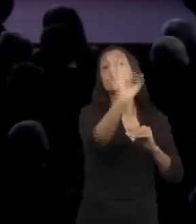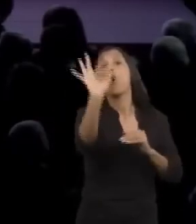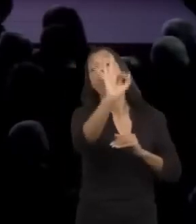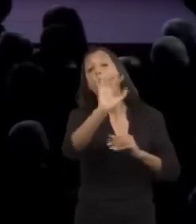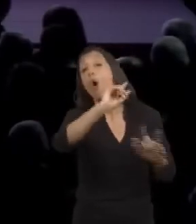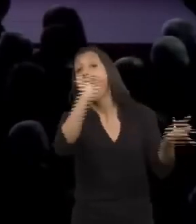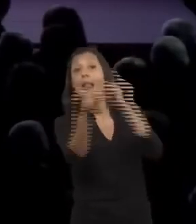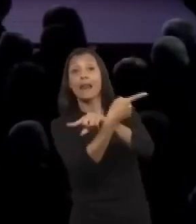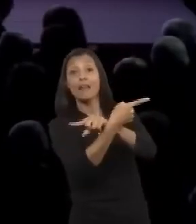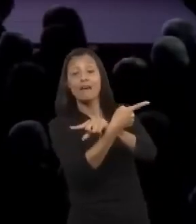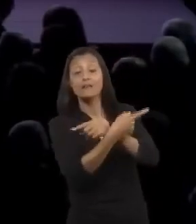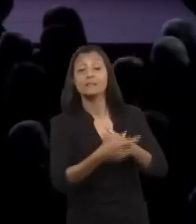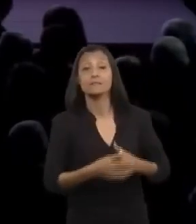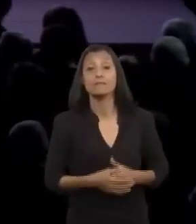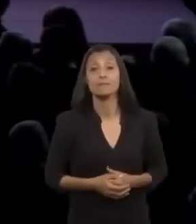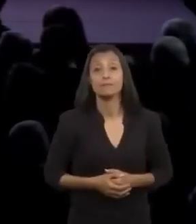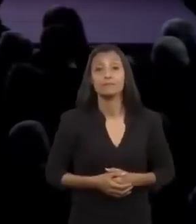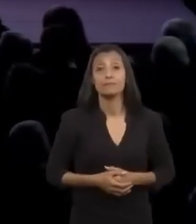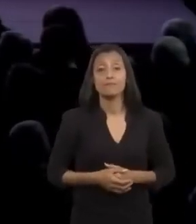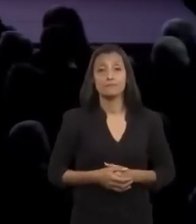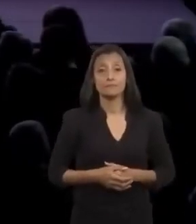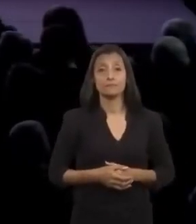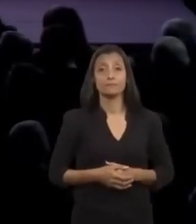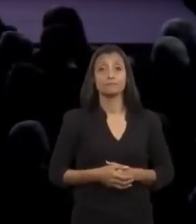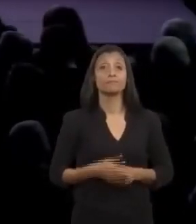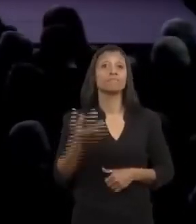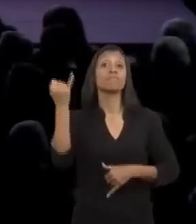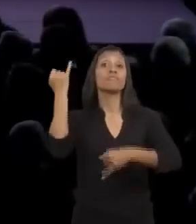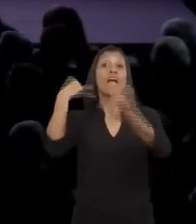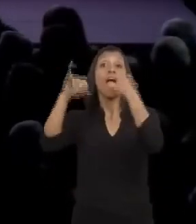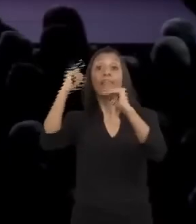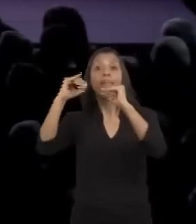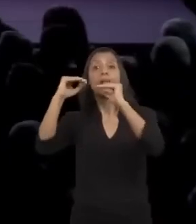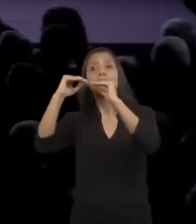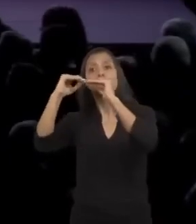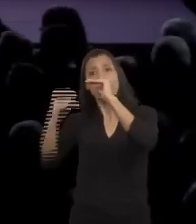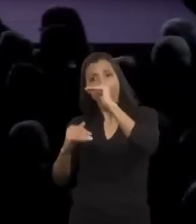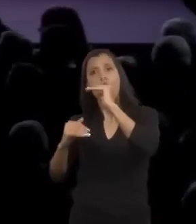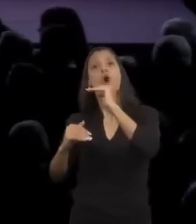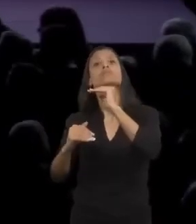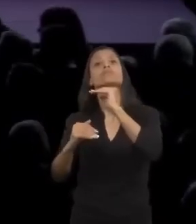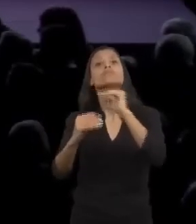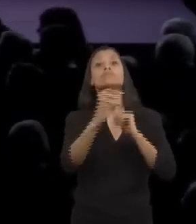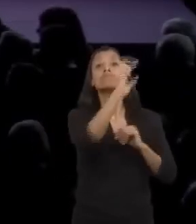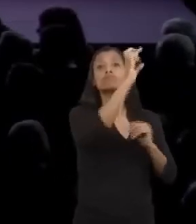at lower interest rates, the exchange rate increases.